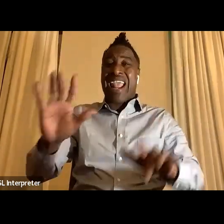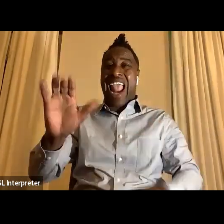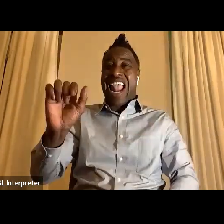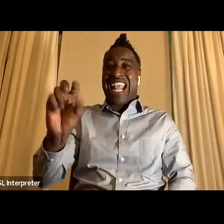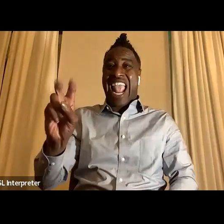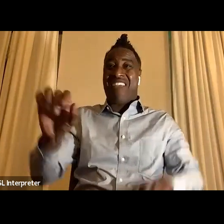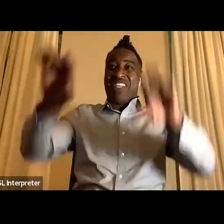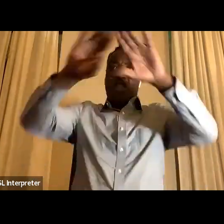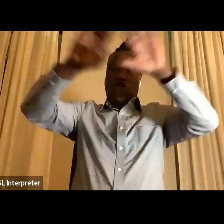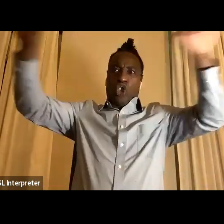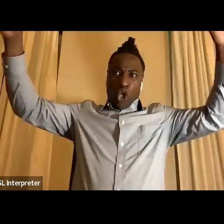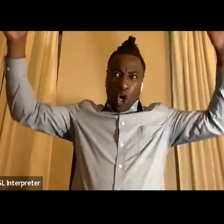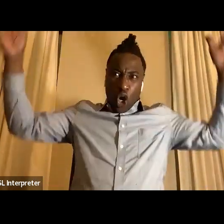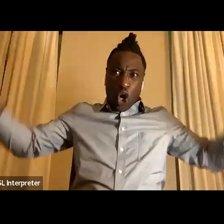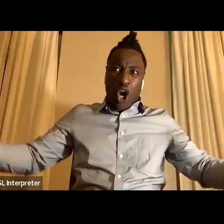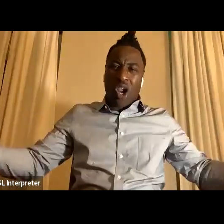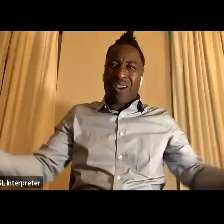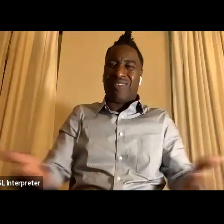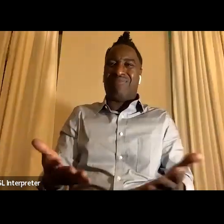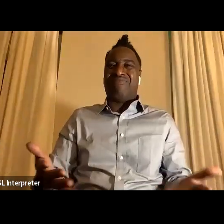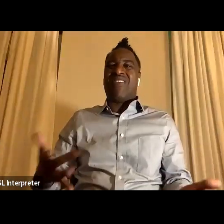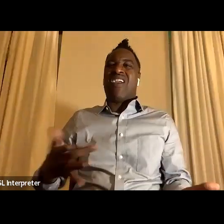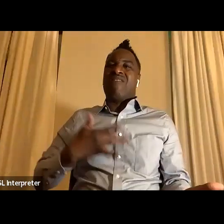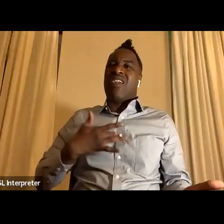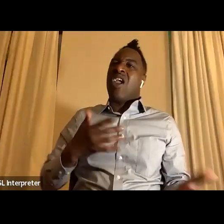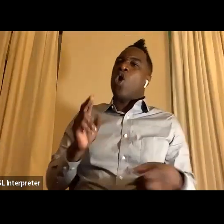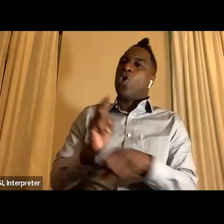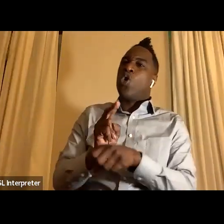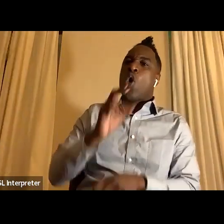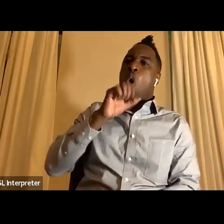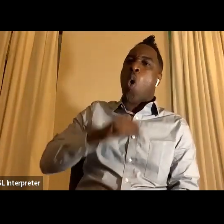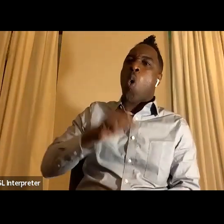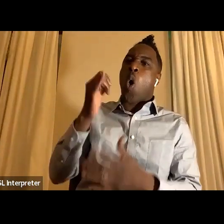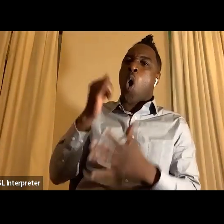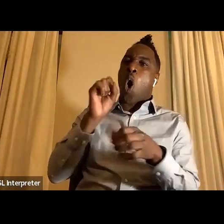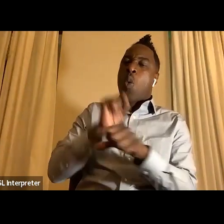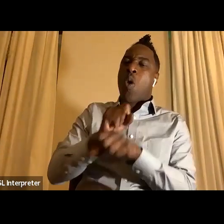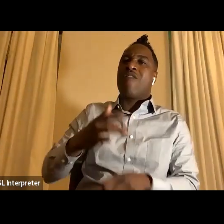And like, I don't know, I feel like a piece is like it feels like home, almost like I could just go ahead